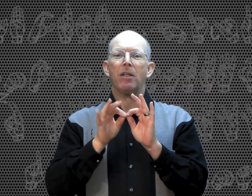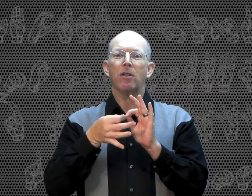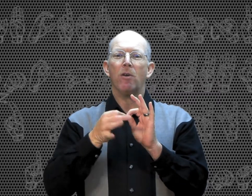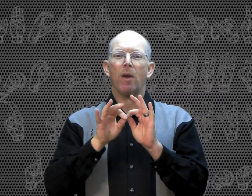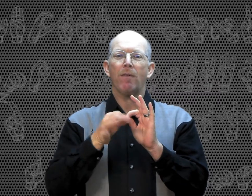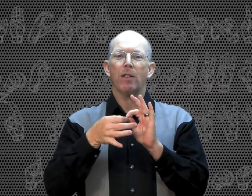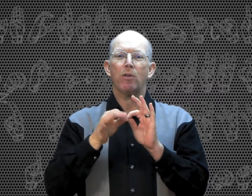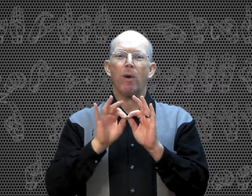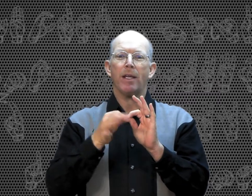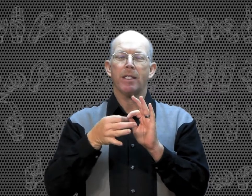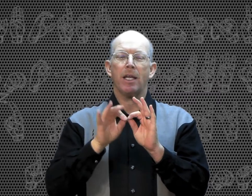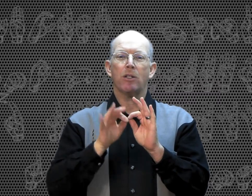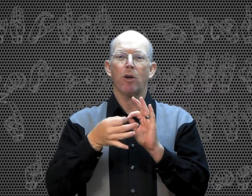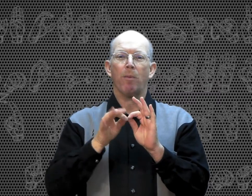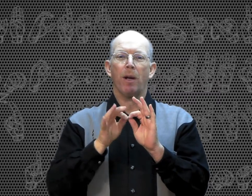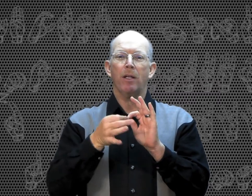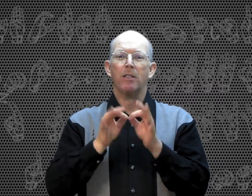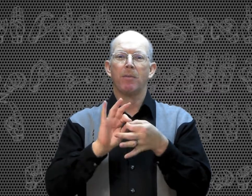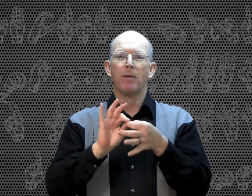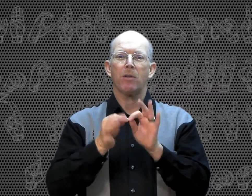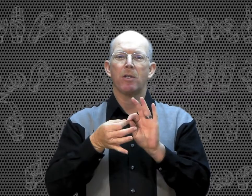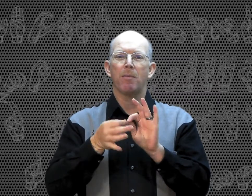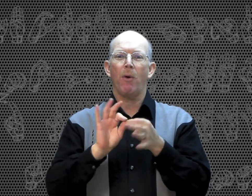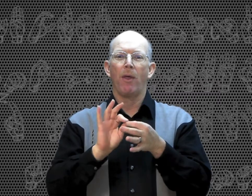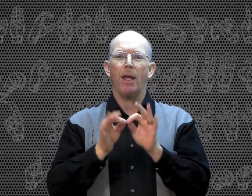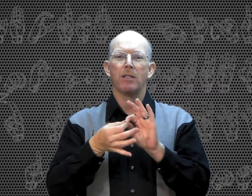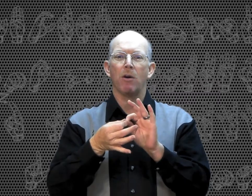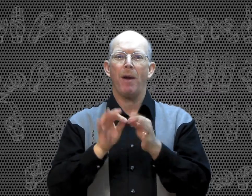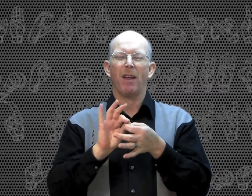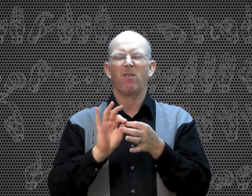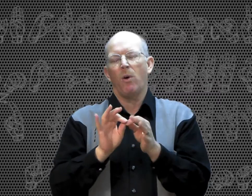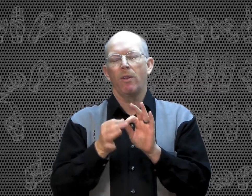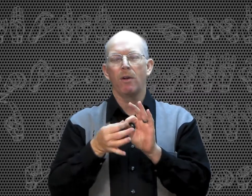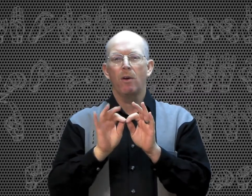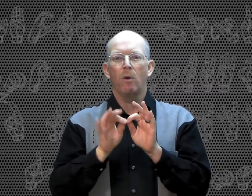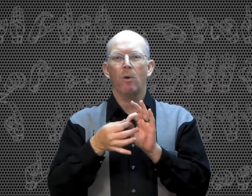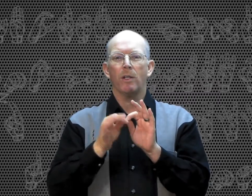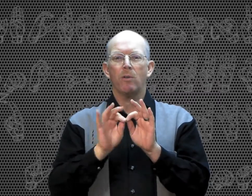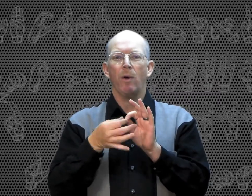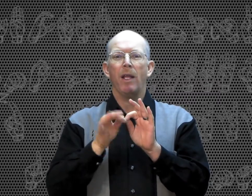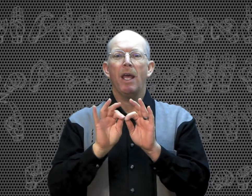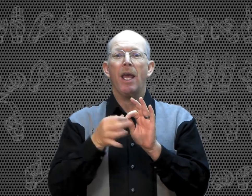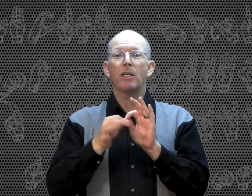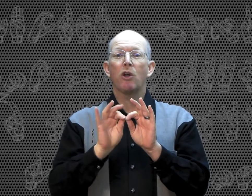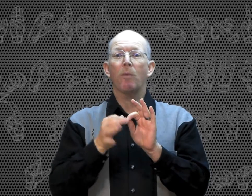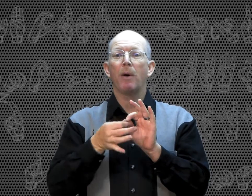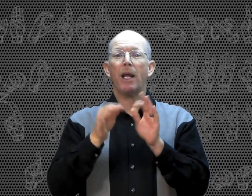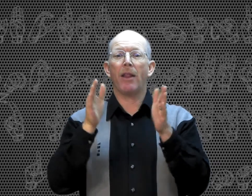And then you give it a twist. INTERPRET Sometimes you will see both hands go back and forth. Or just one.